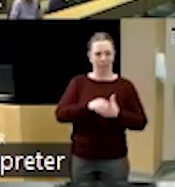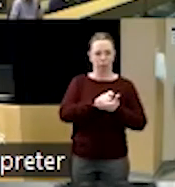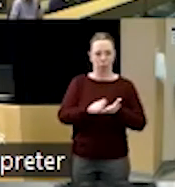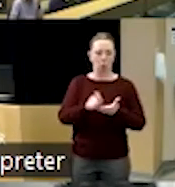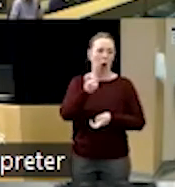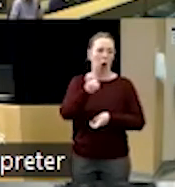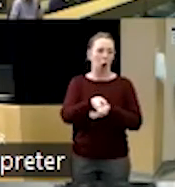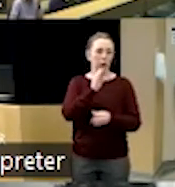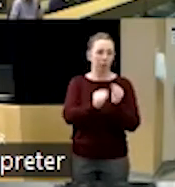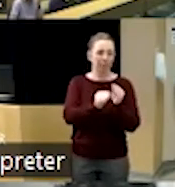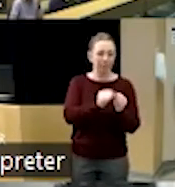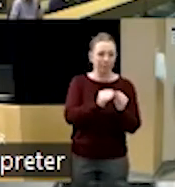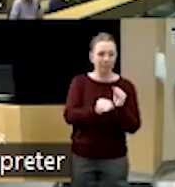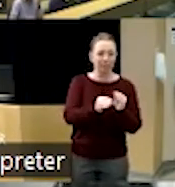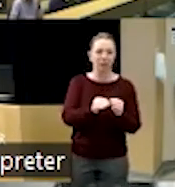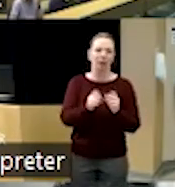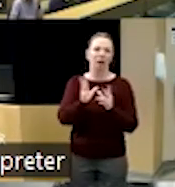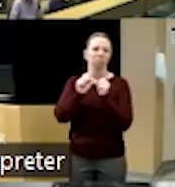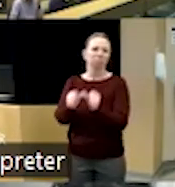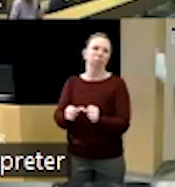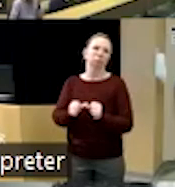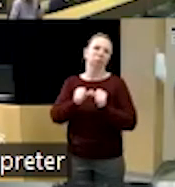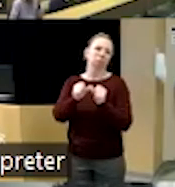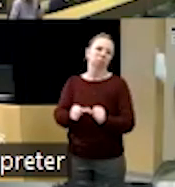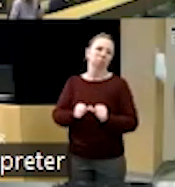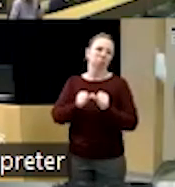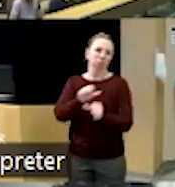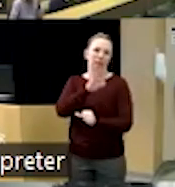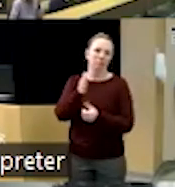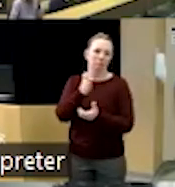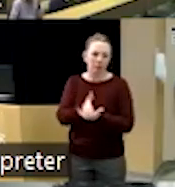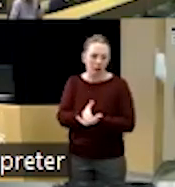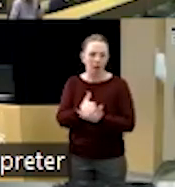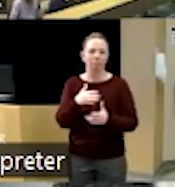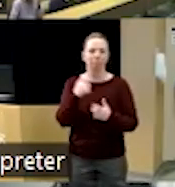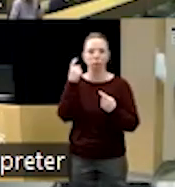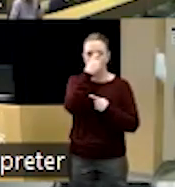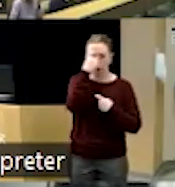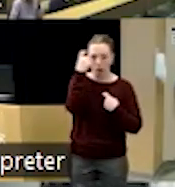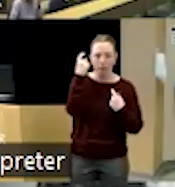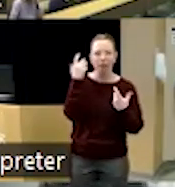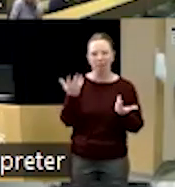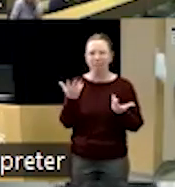um unremitting passivity trauma yeah these are all the topics and also the words that I would